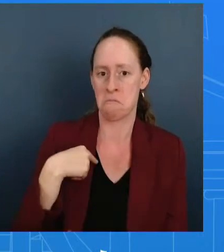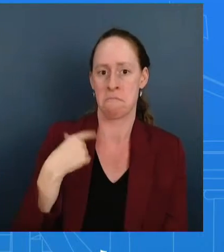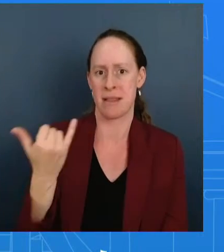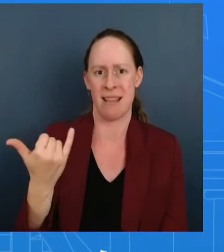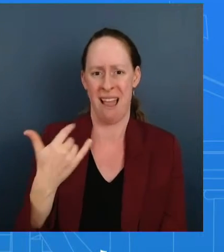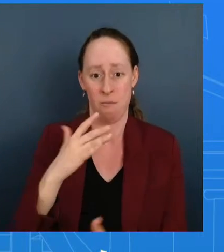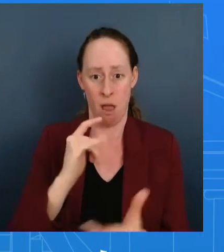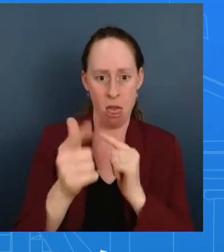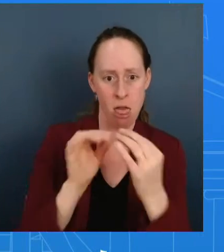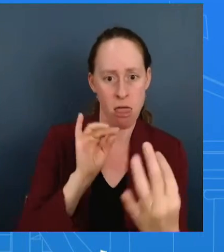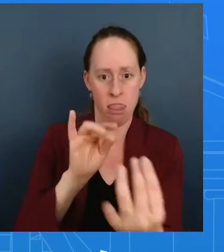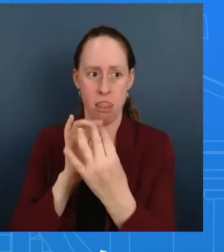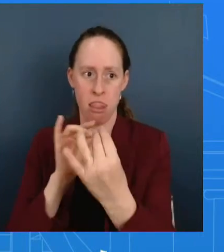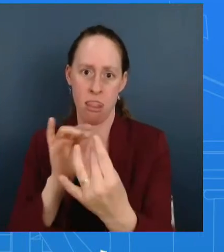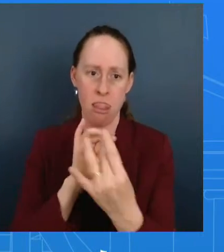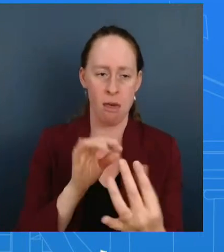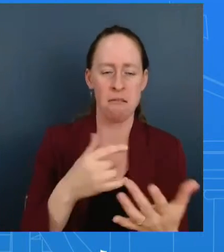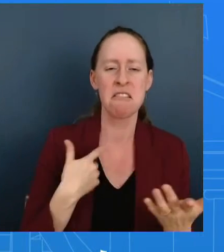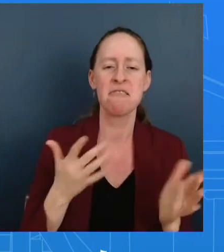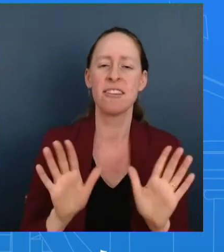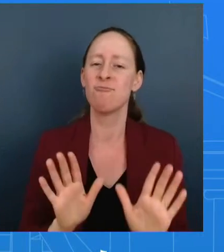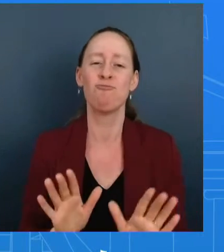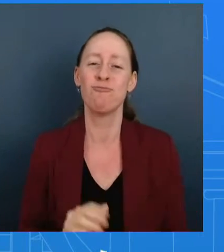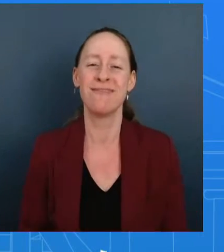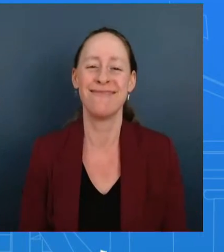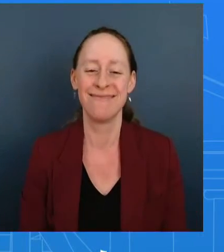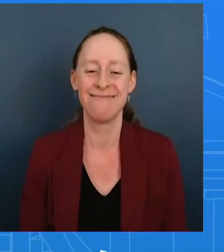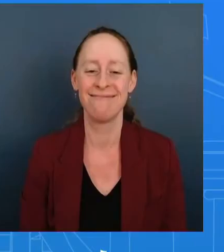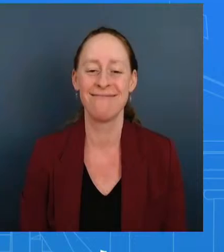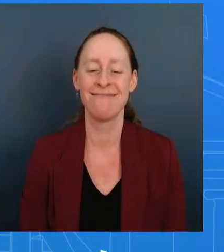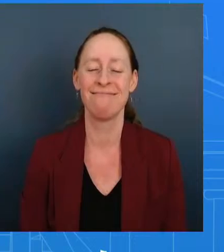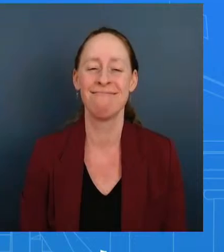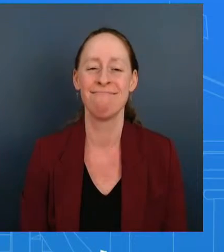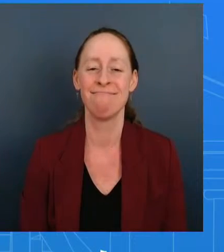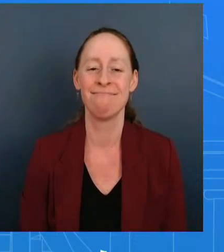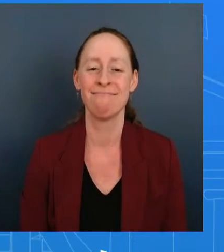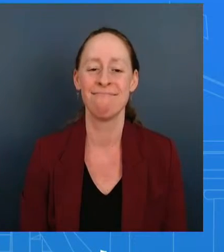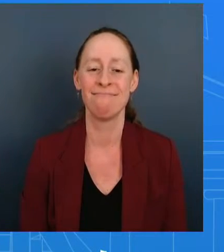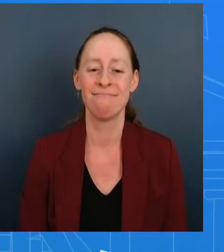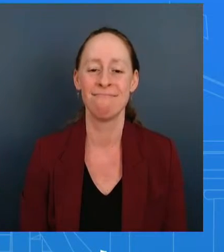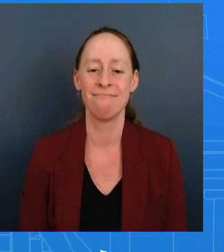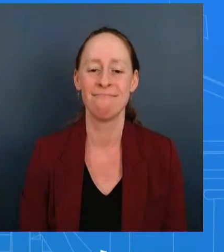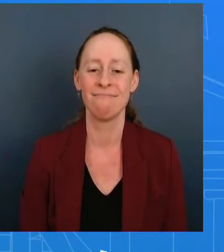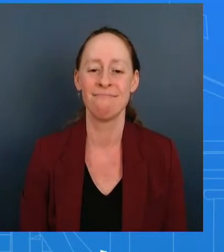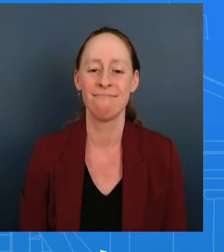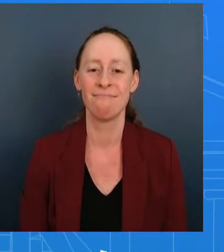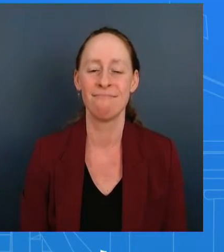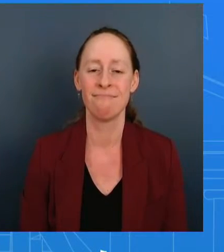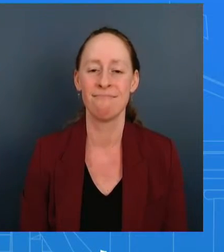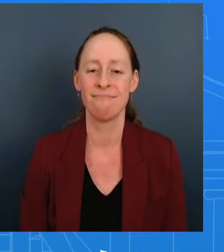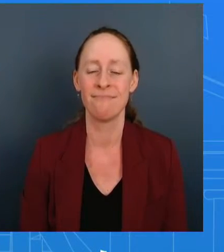The Press: Thanks, Karine. I mean, to Kelly O's point -- Ms. Jean-Pierre: Yeah. The Press: -- the president today, when he called into "Morning, Joe," he said that he had released all of his medical records.